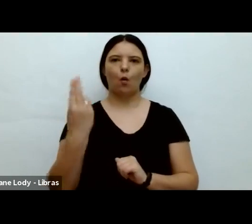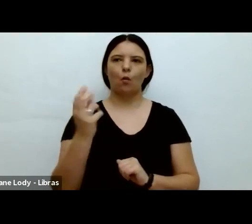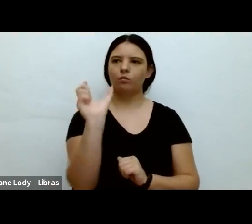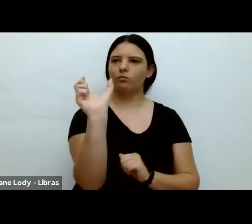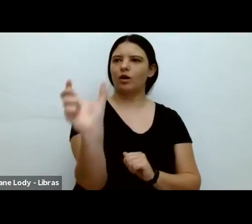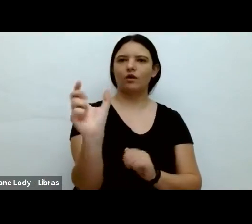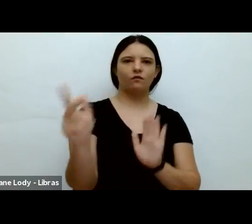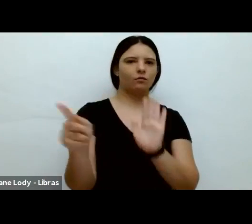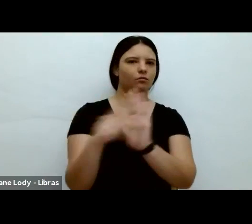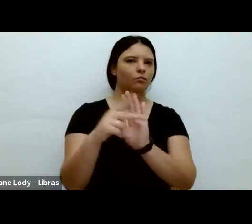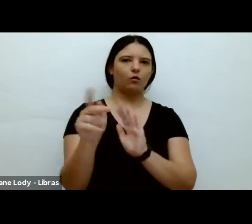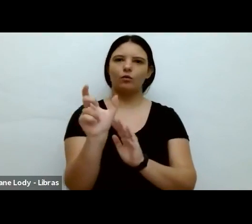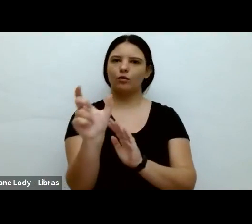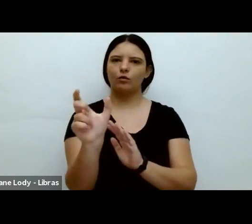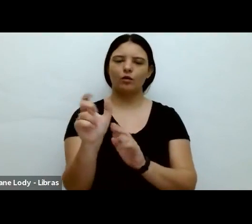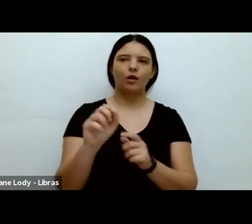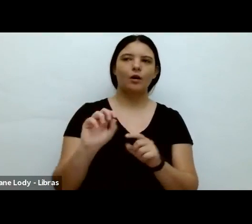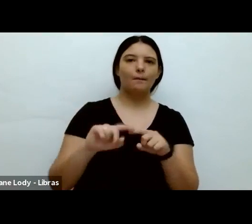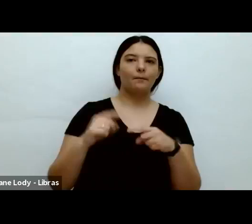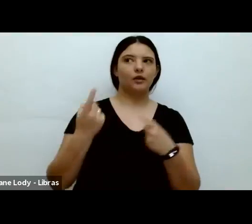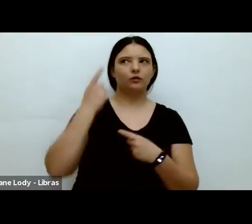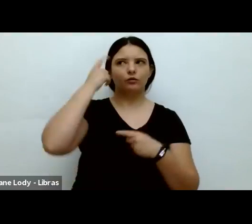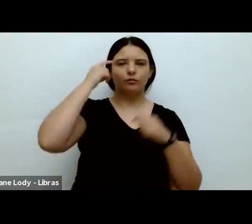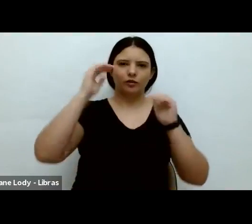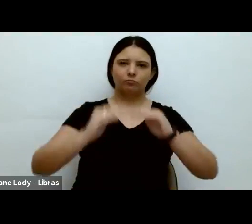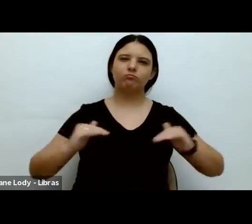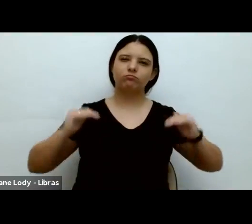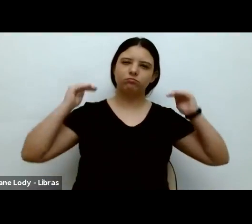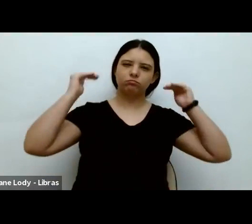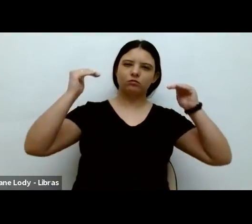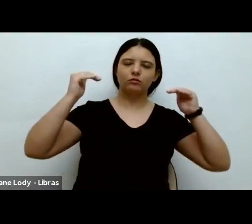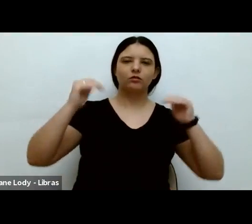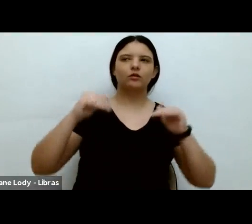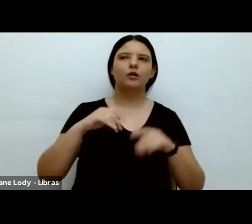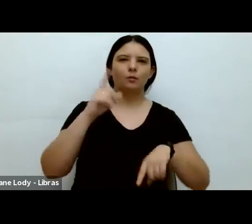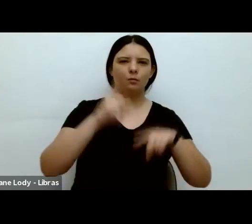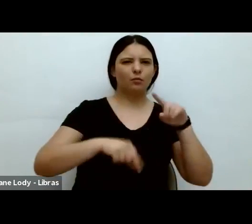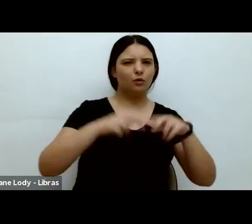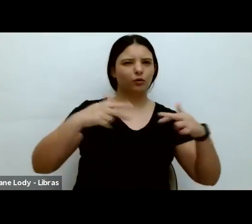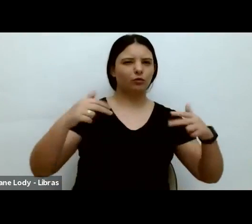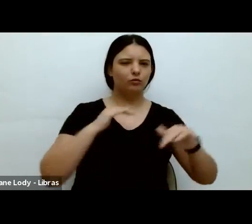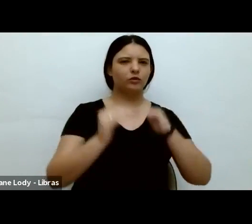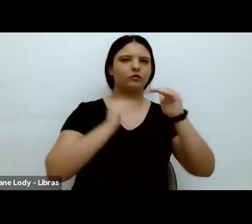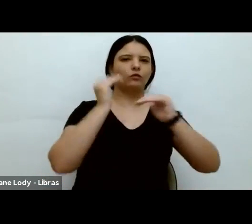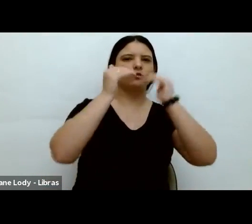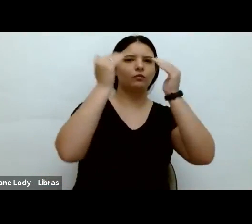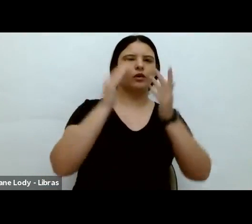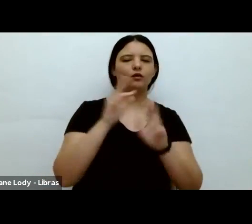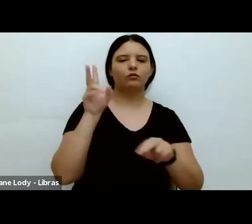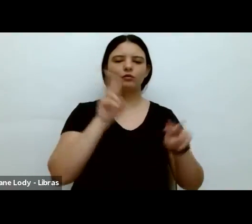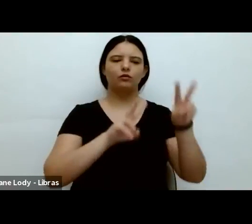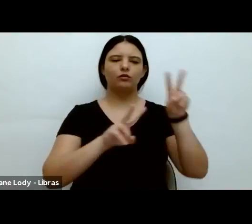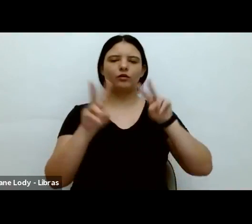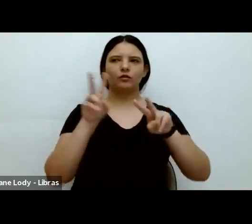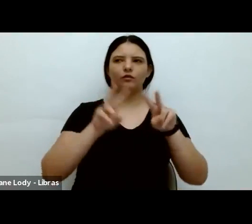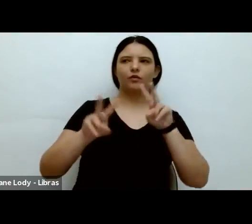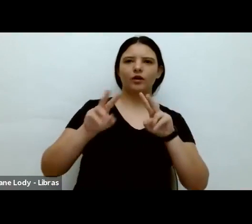And what I thought no was about Product development. We look at the encounter look at the encounter problems. point